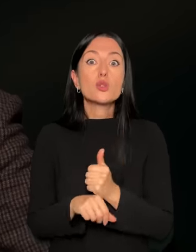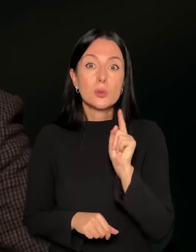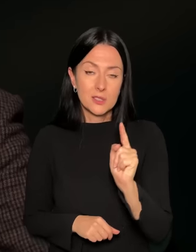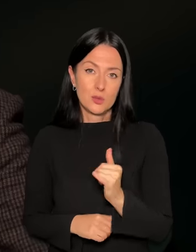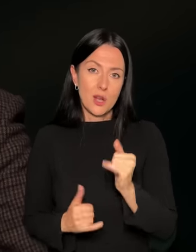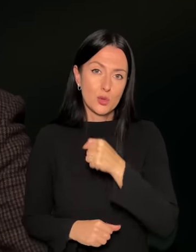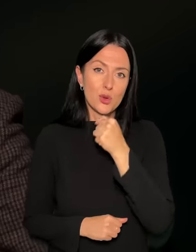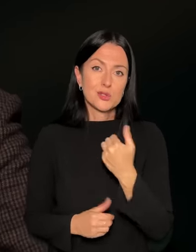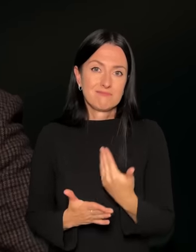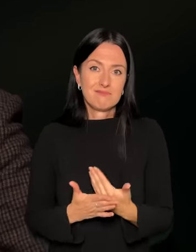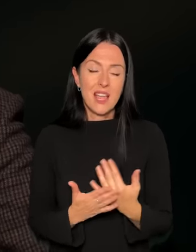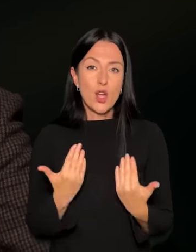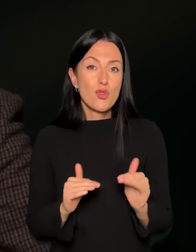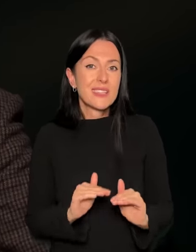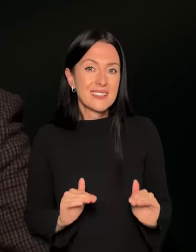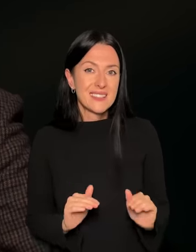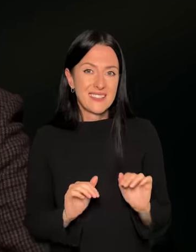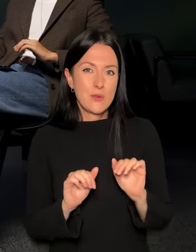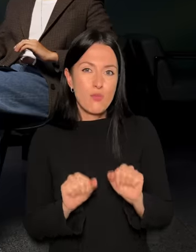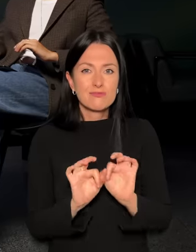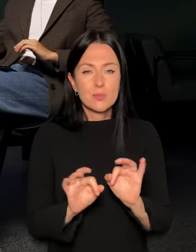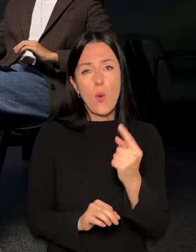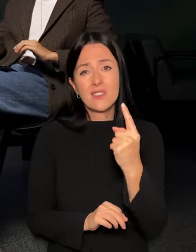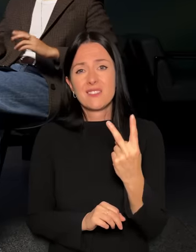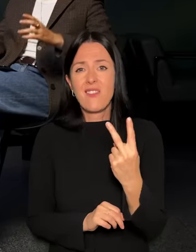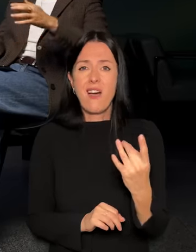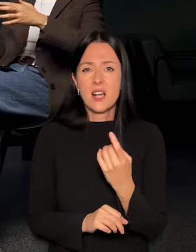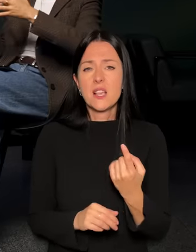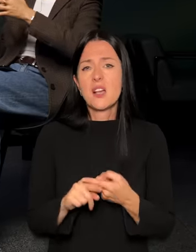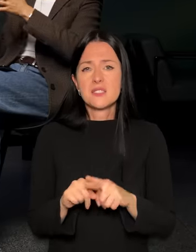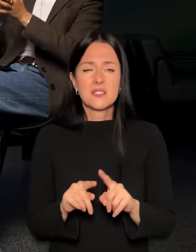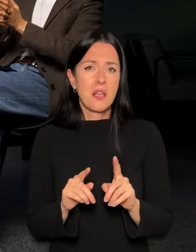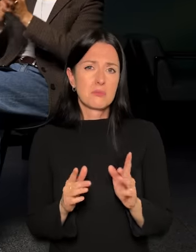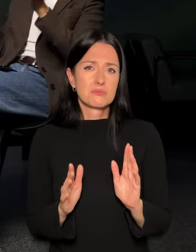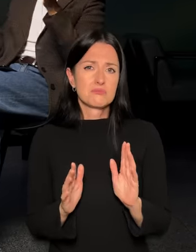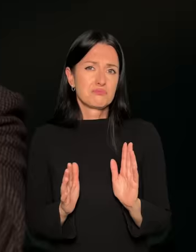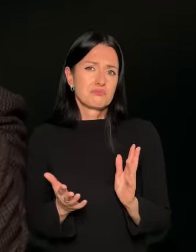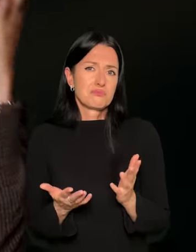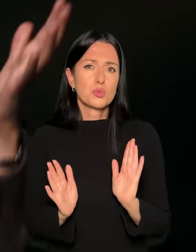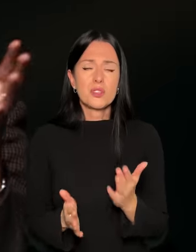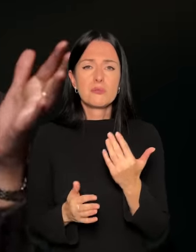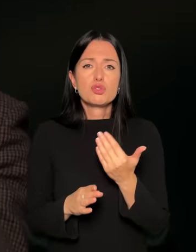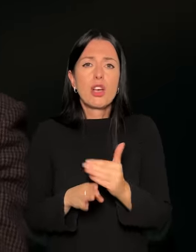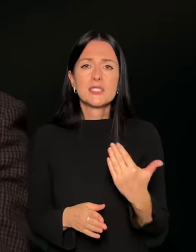If you can explain this to a child a few times and make it a part of their worldview, it's much easier.